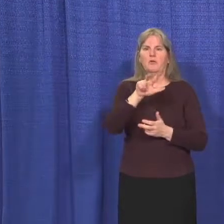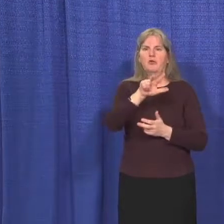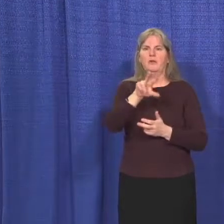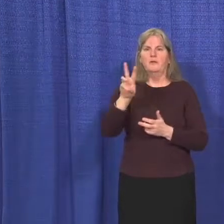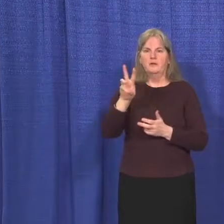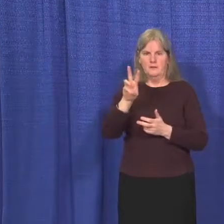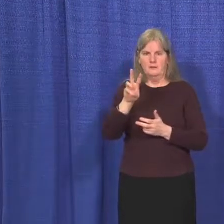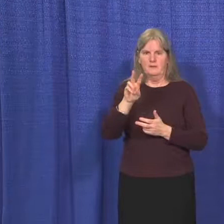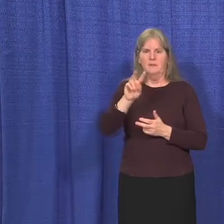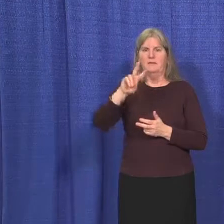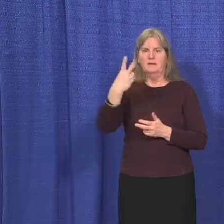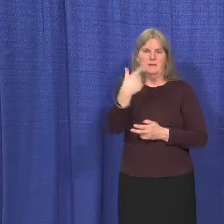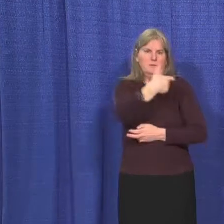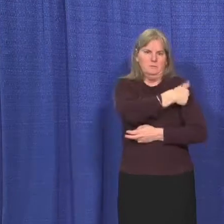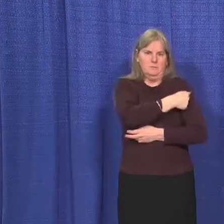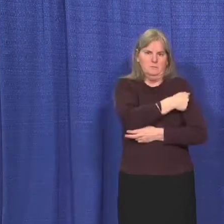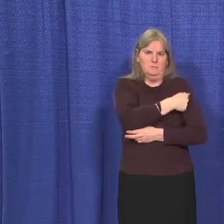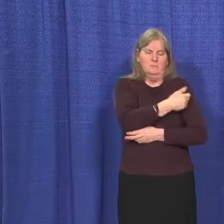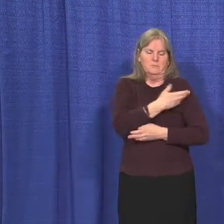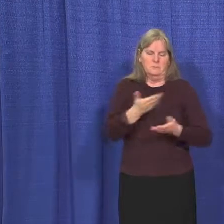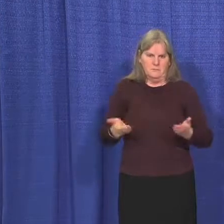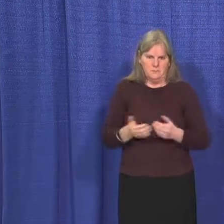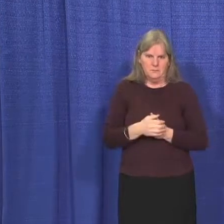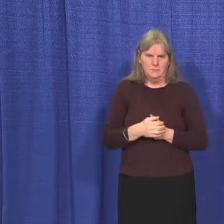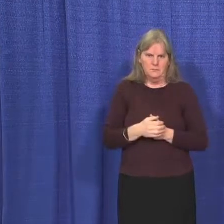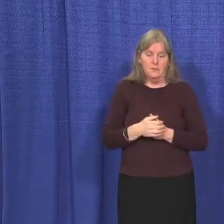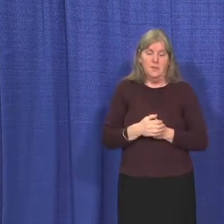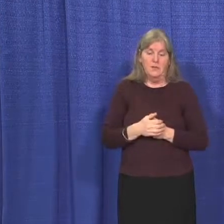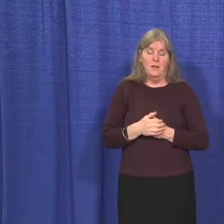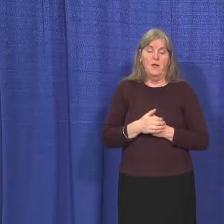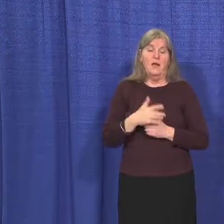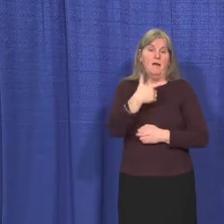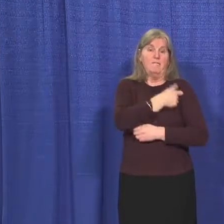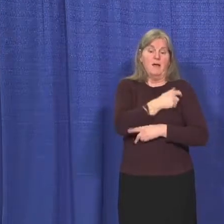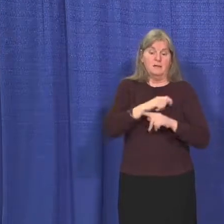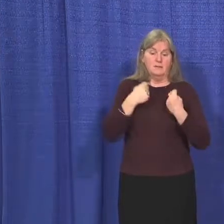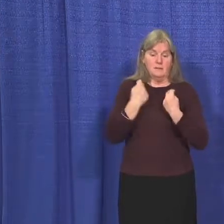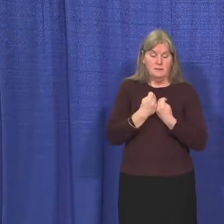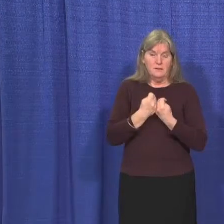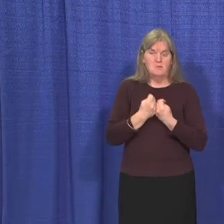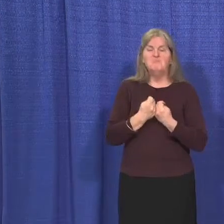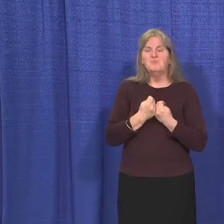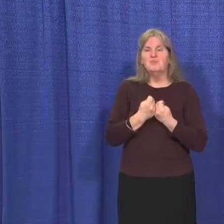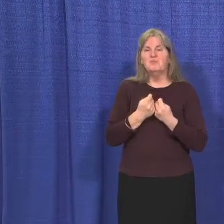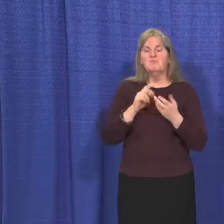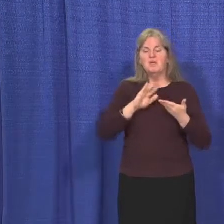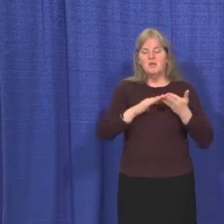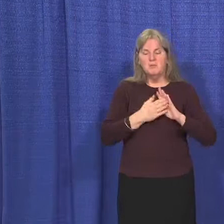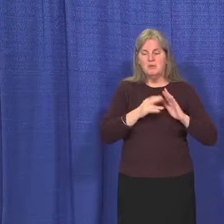12,136, their second dose. Vaccine teams are again back in rural communities this weekend